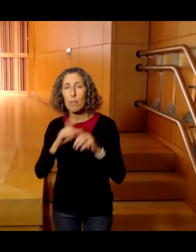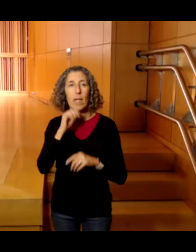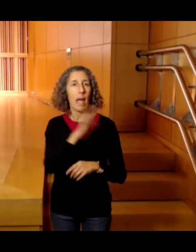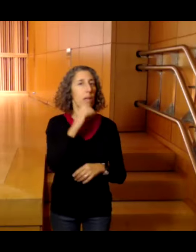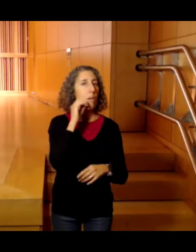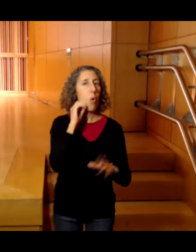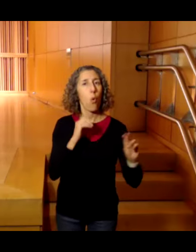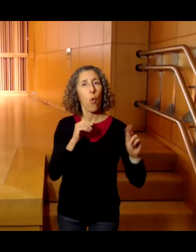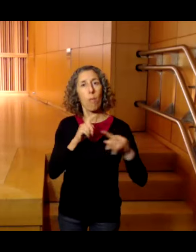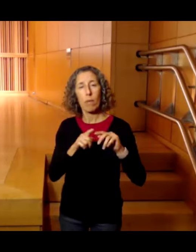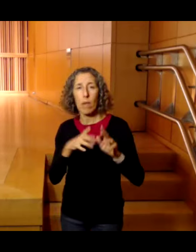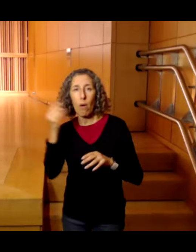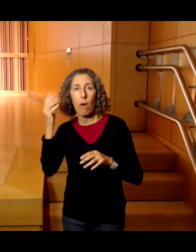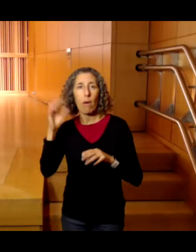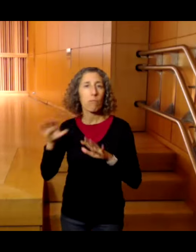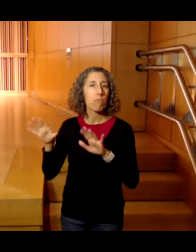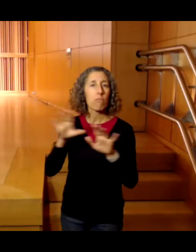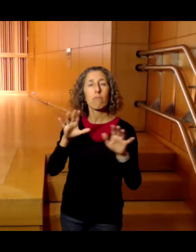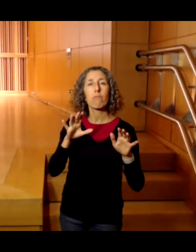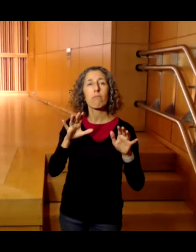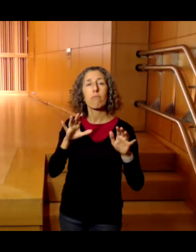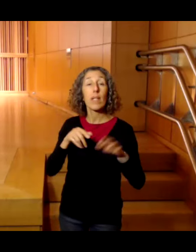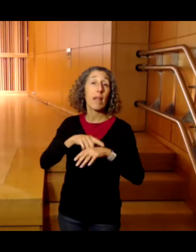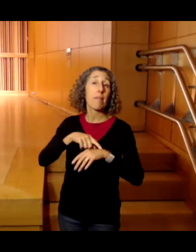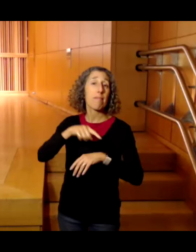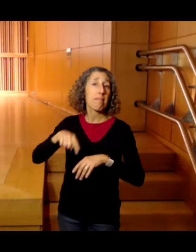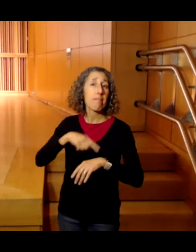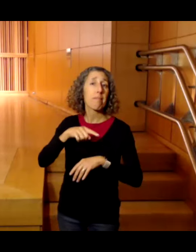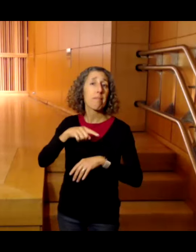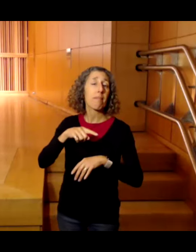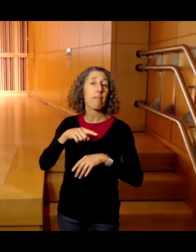Winter turned to spring, and spring to summer. And one day, just before.